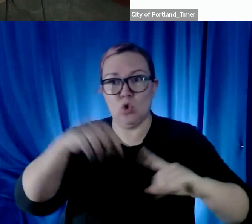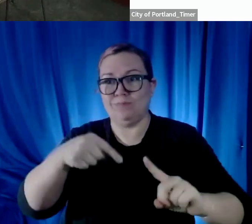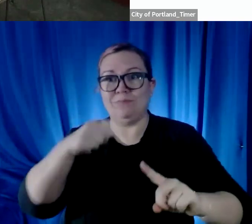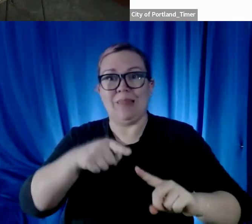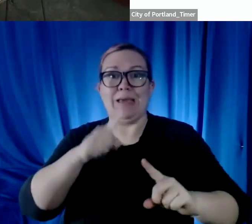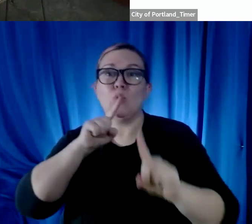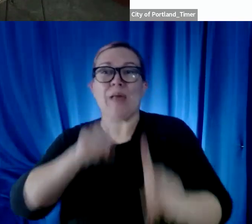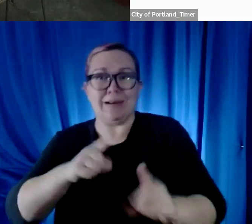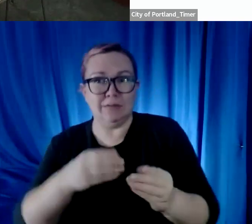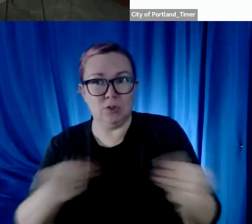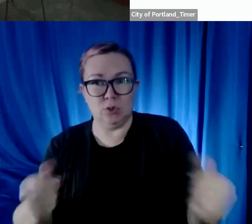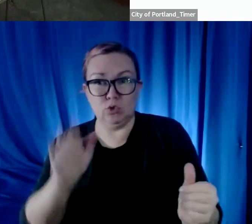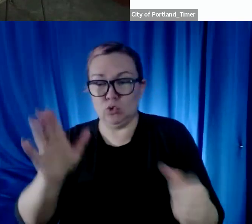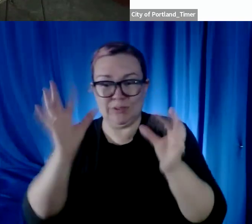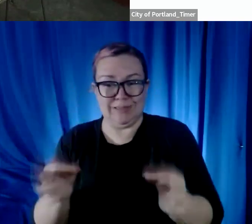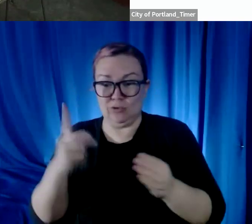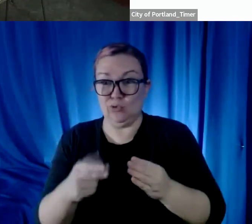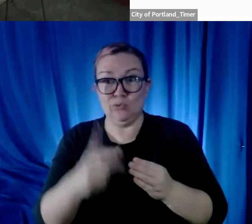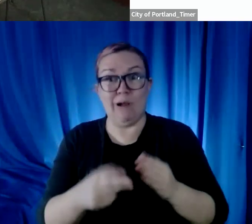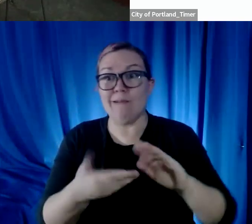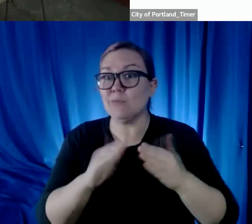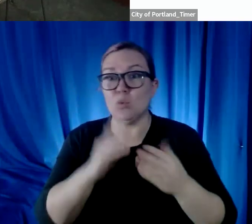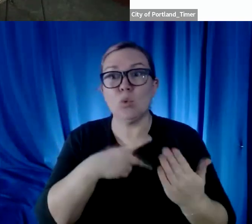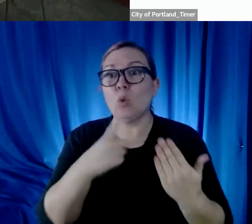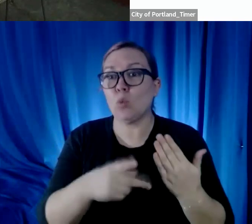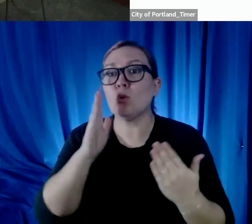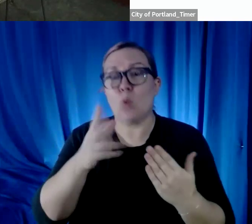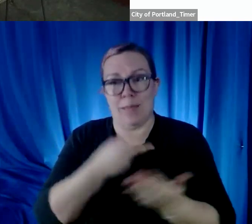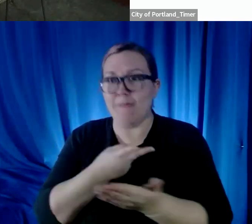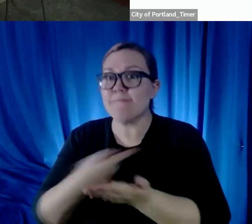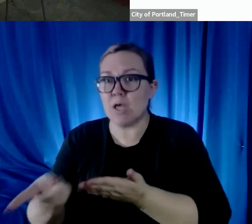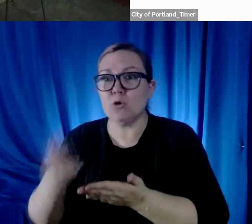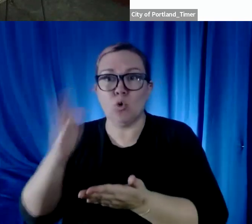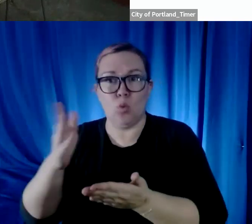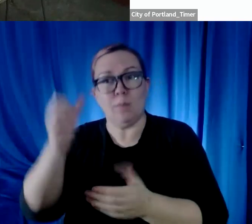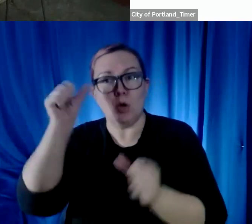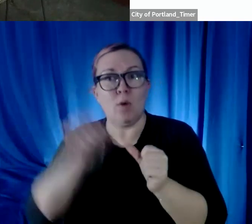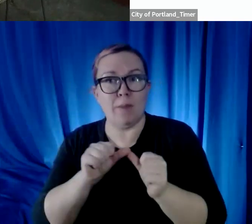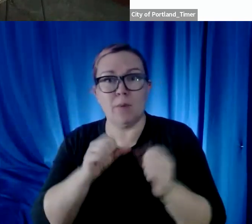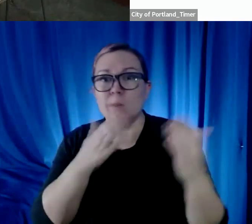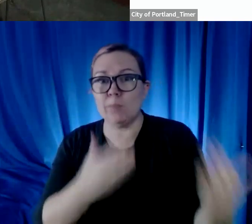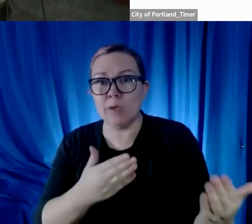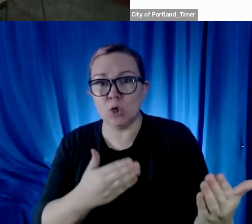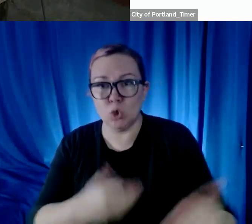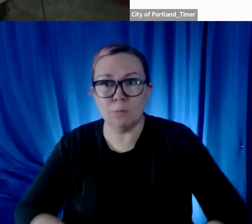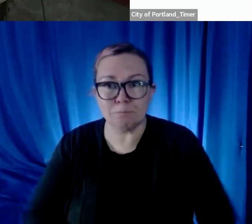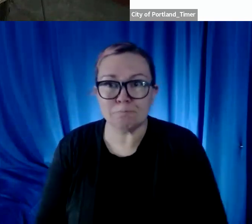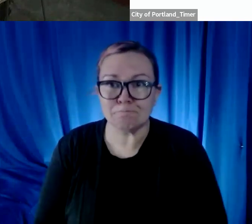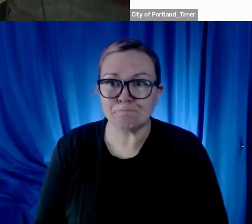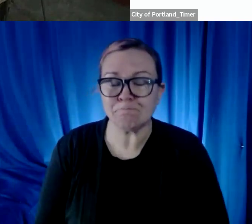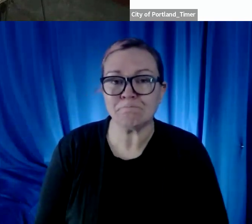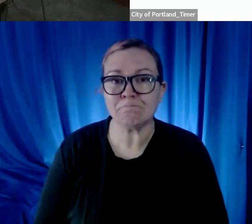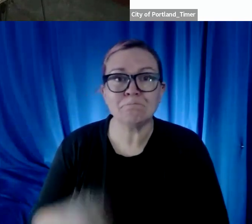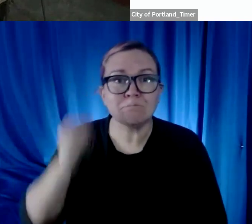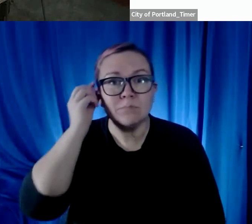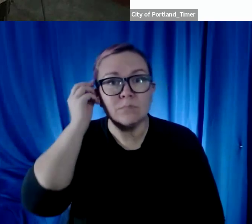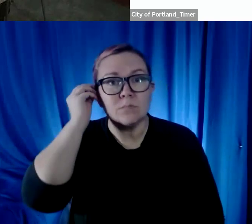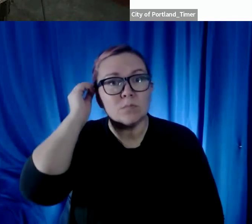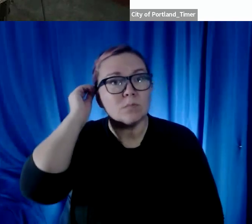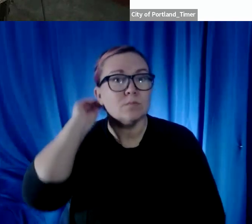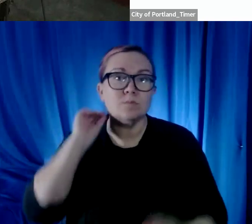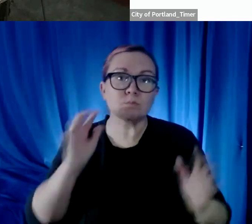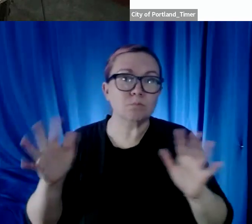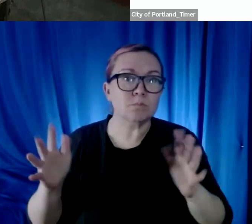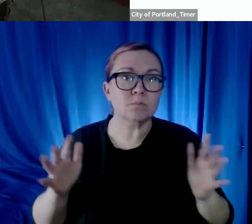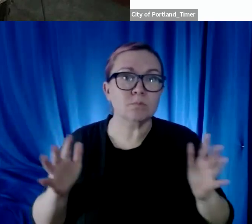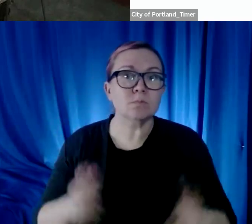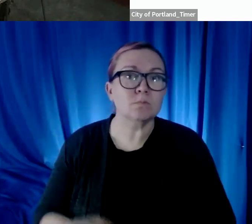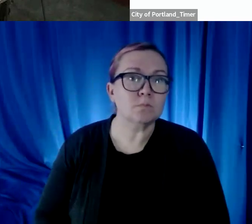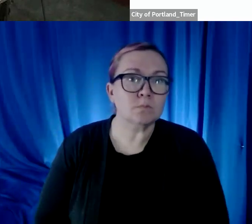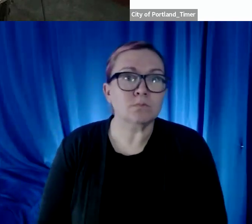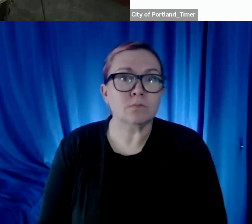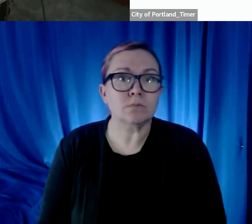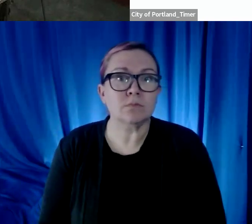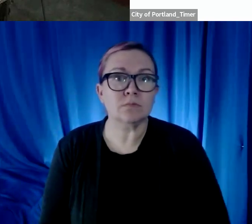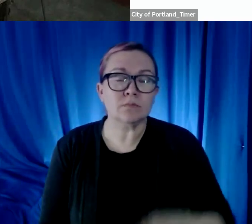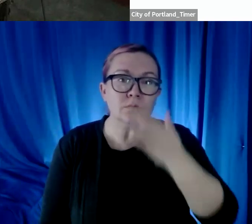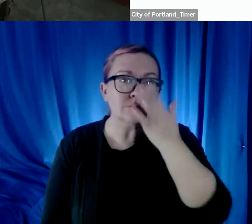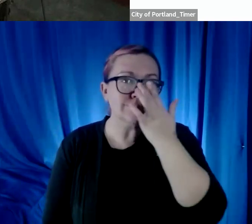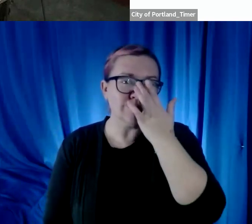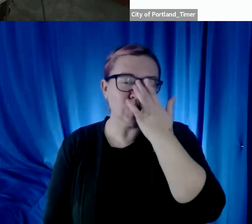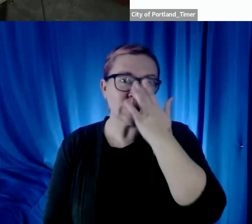Your decisions to cut community programs will be a failure and it will be remembered. Thank you.